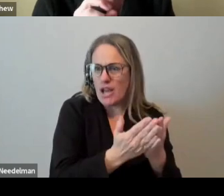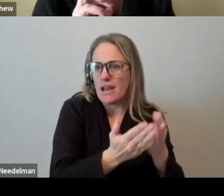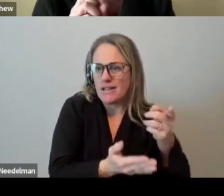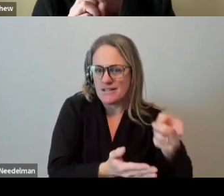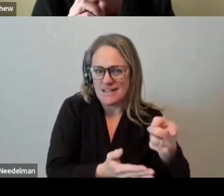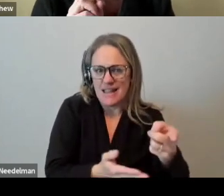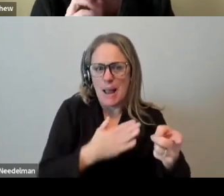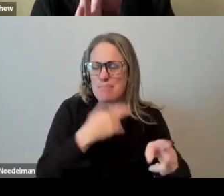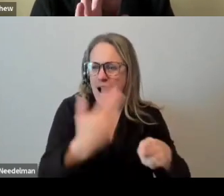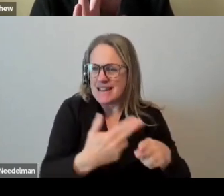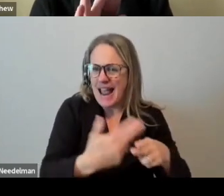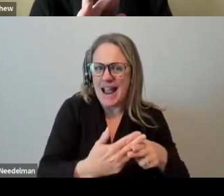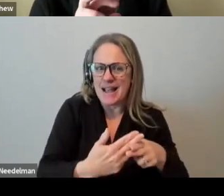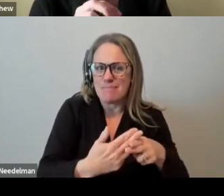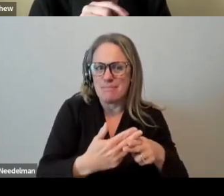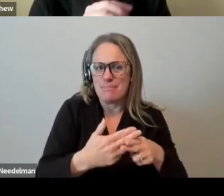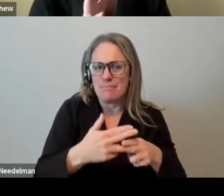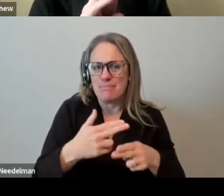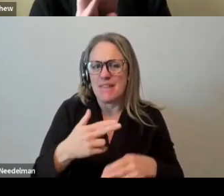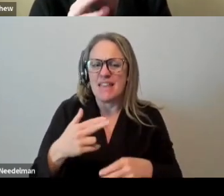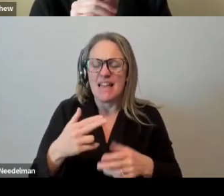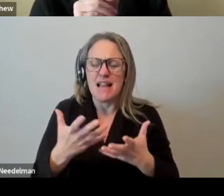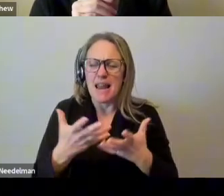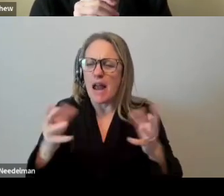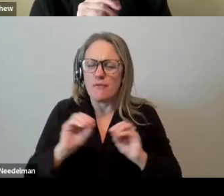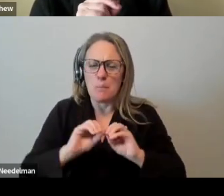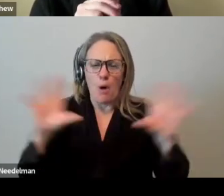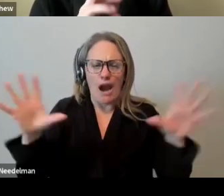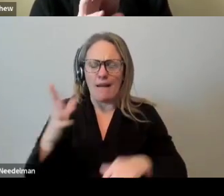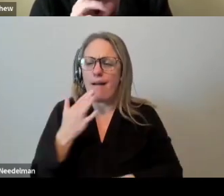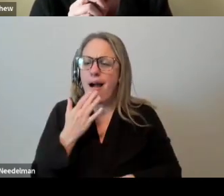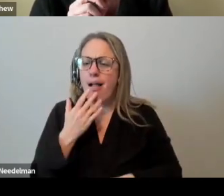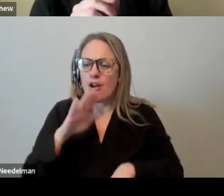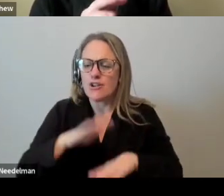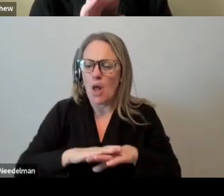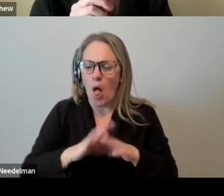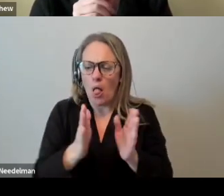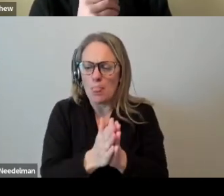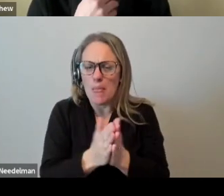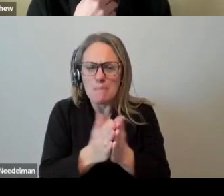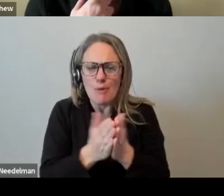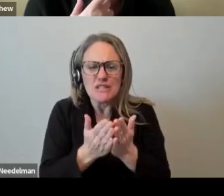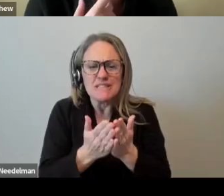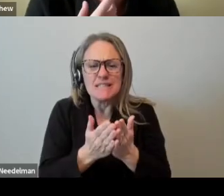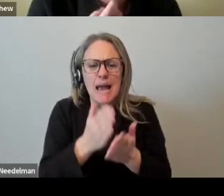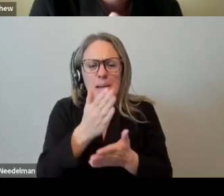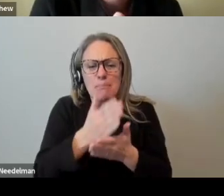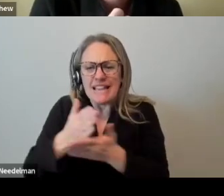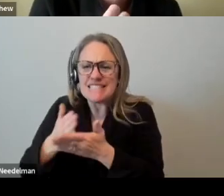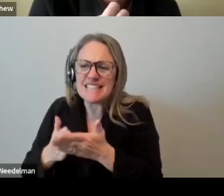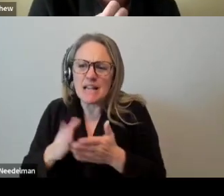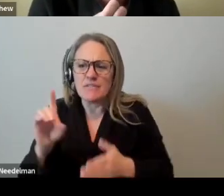and it's like brightly colored with lots of little, you know, pieces of disability equipment - pills